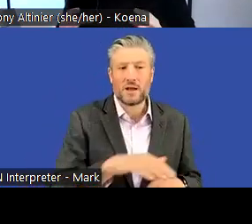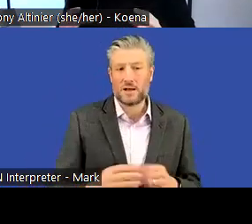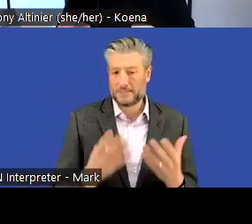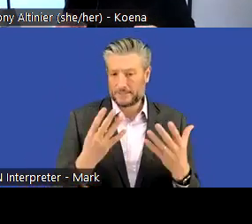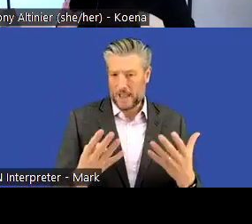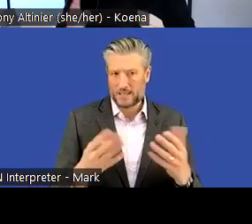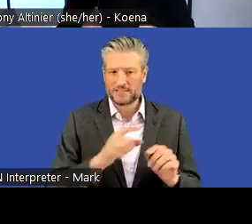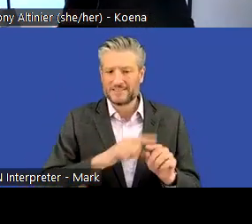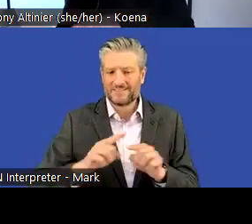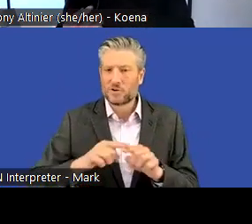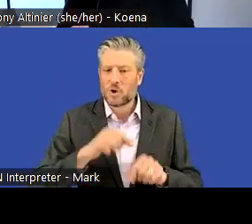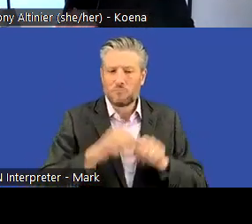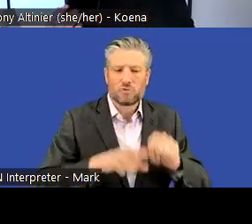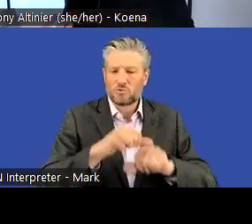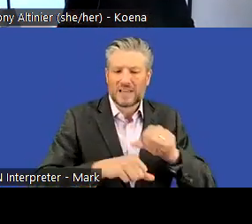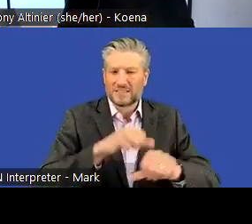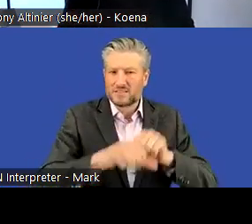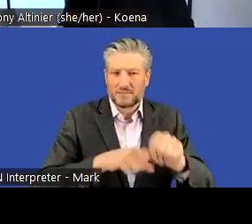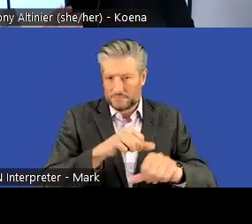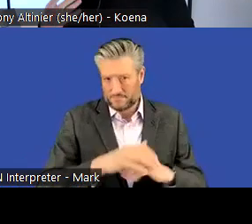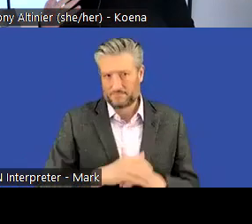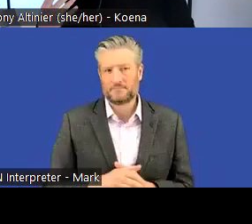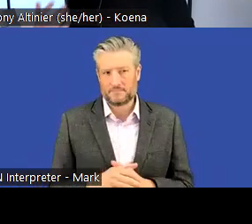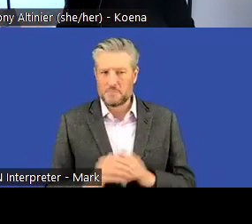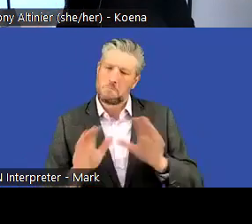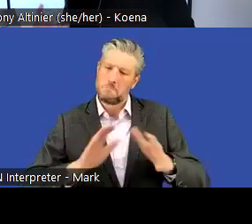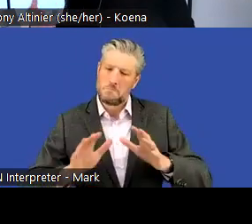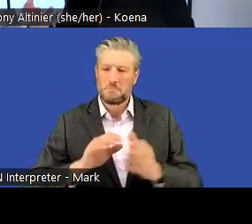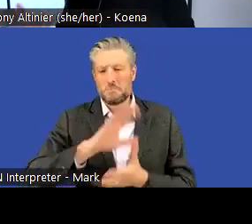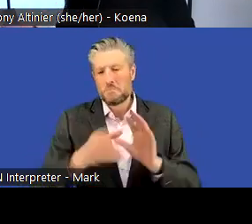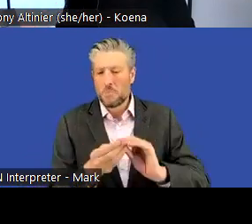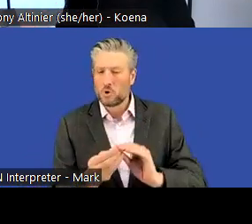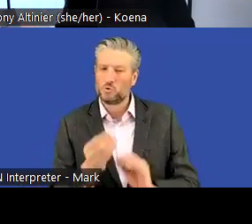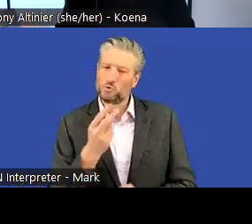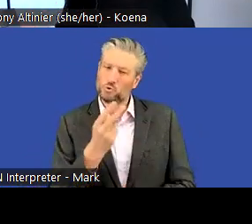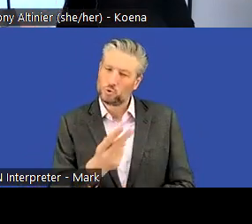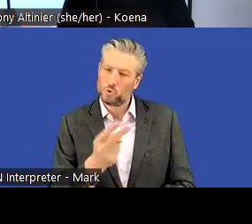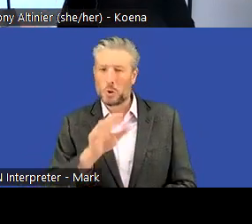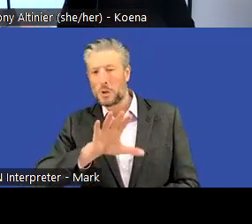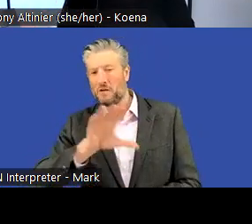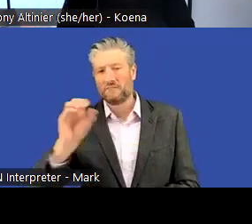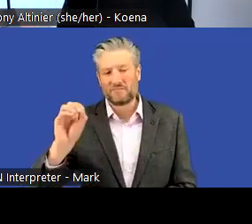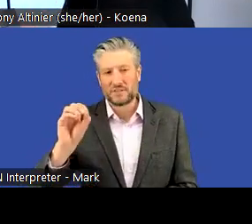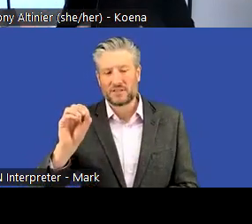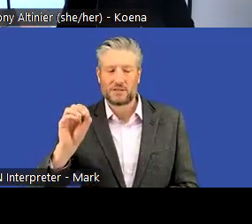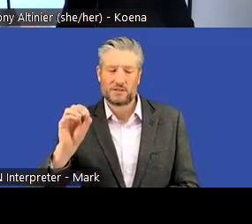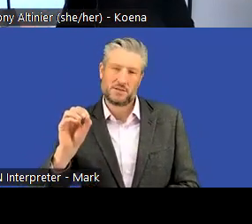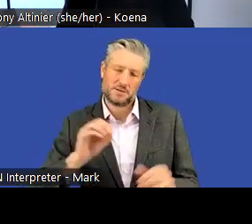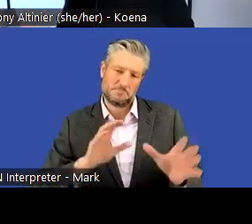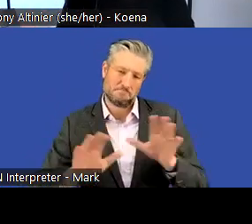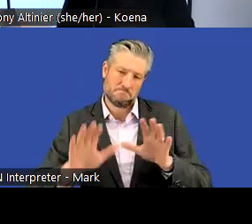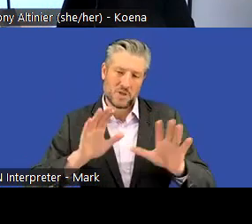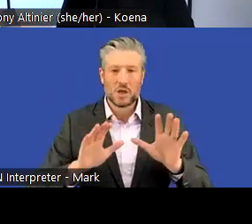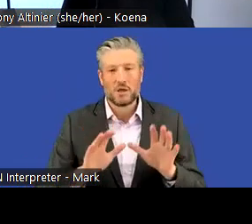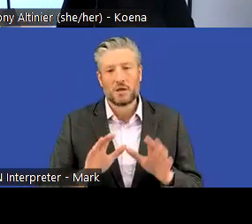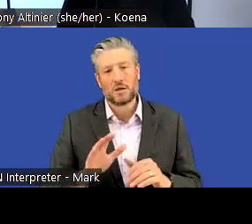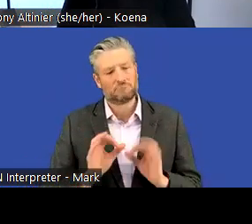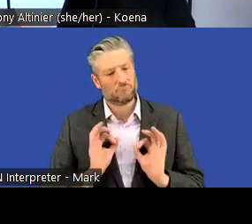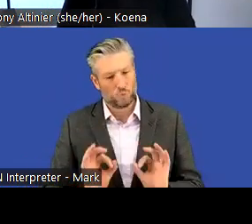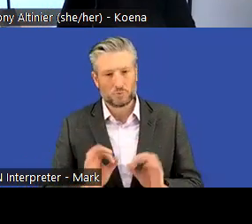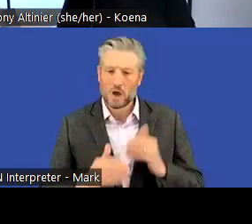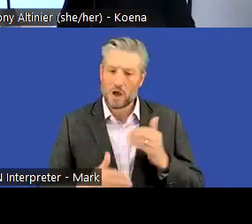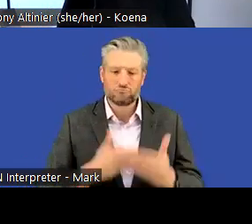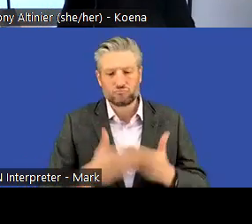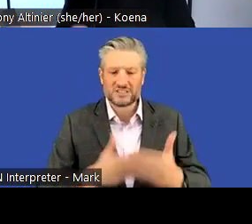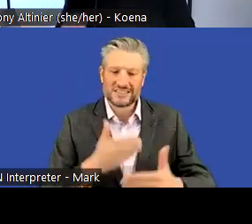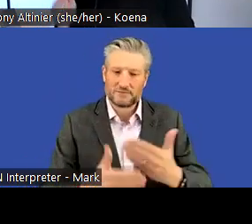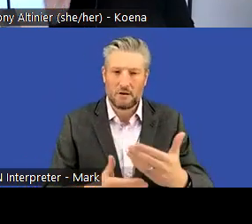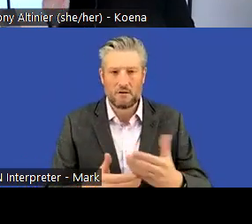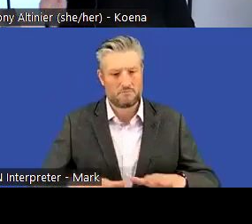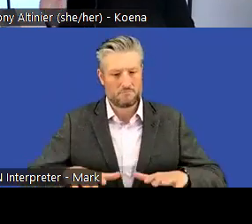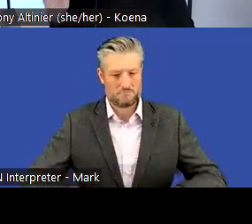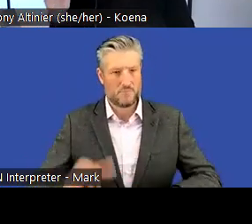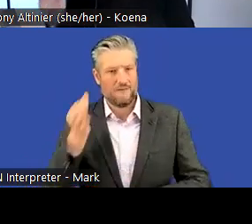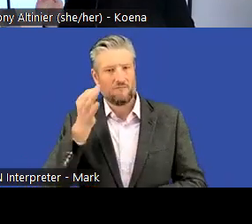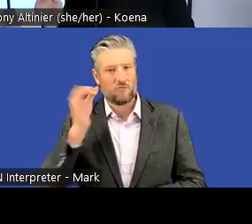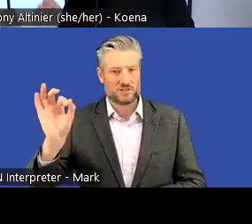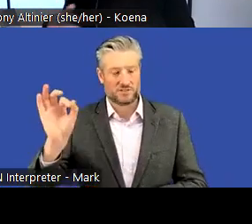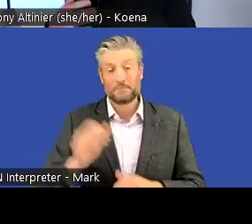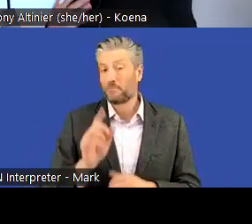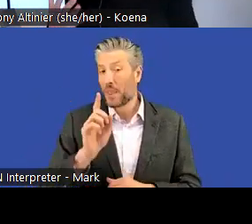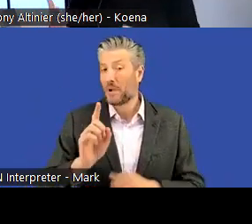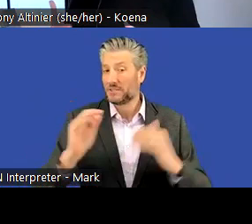It's the 250 most useful procedures present in France but at the national level only.